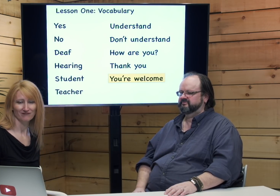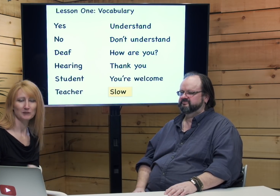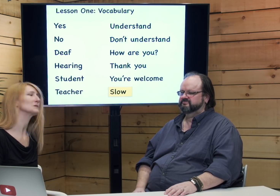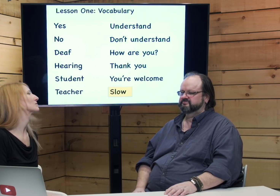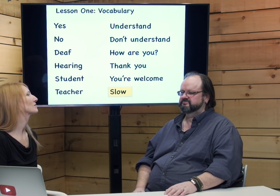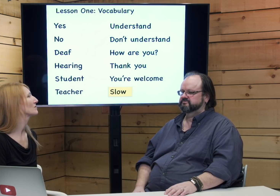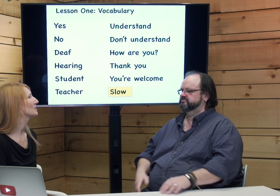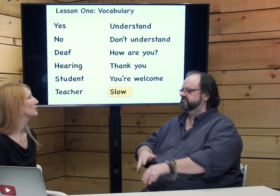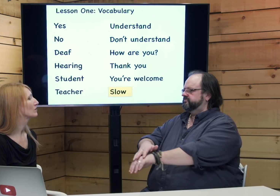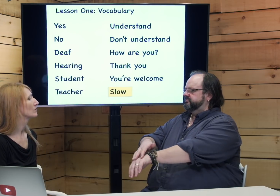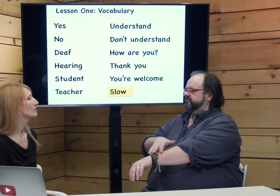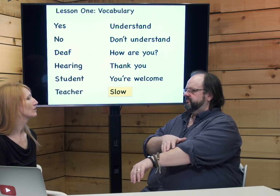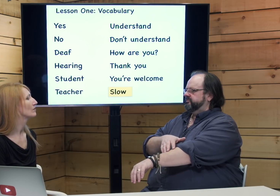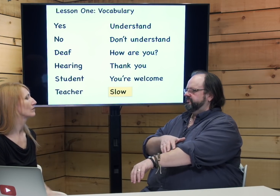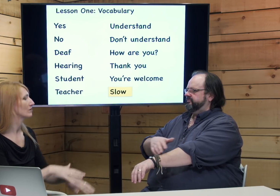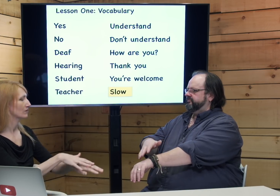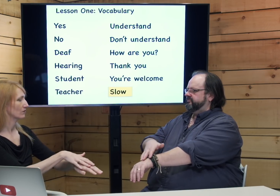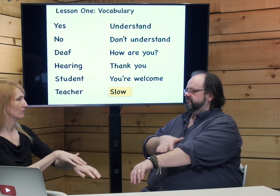slow